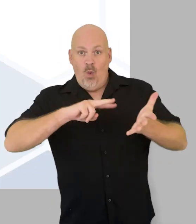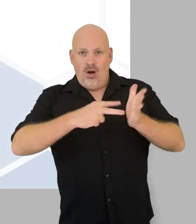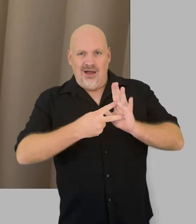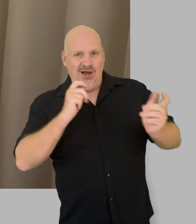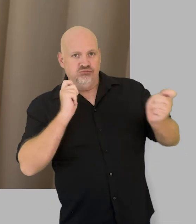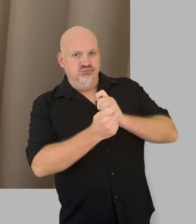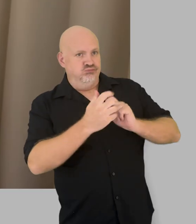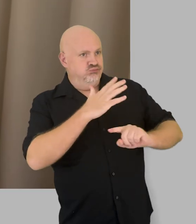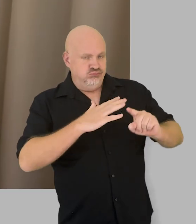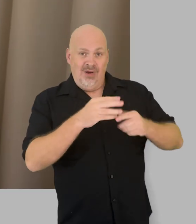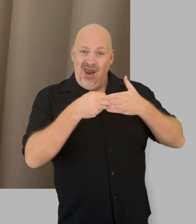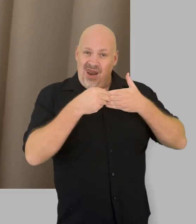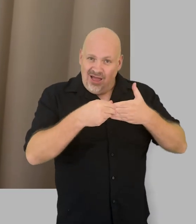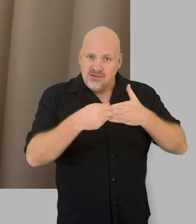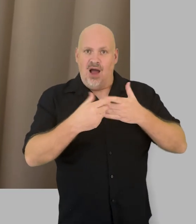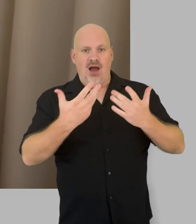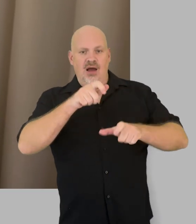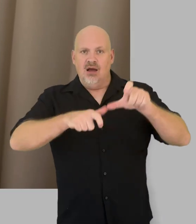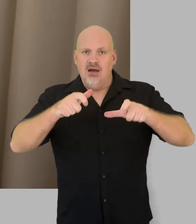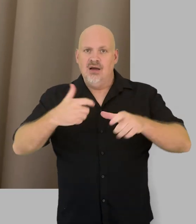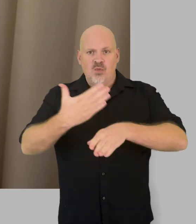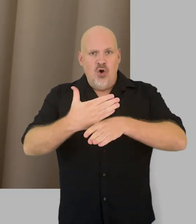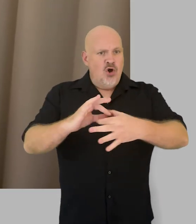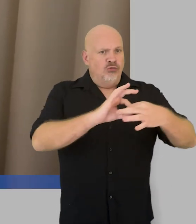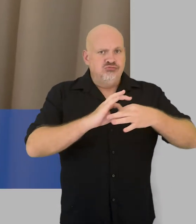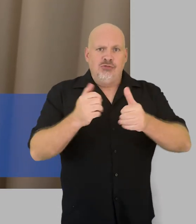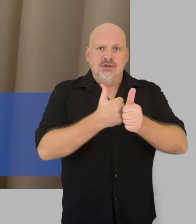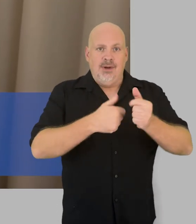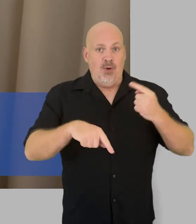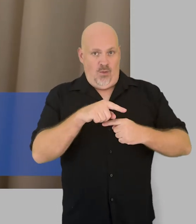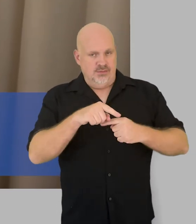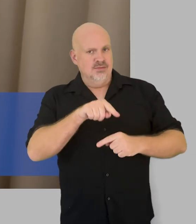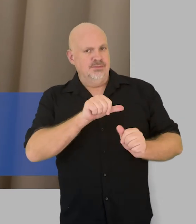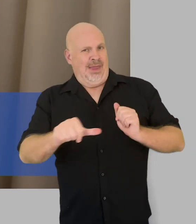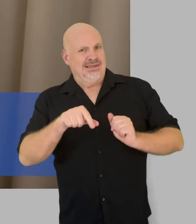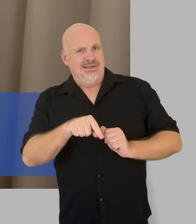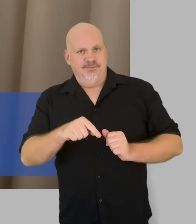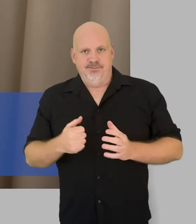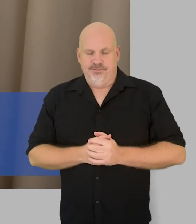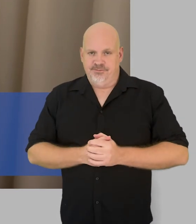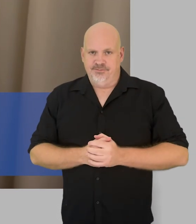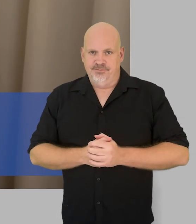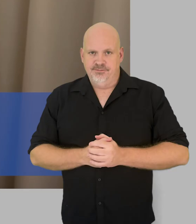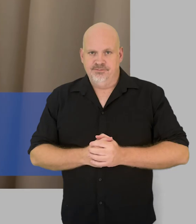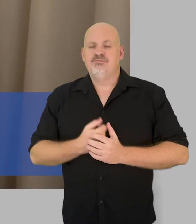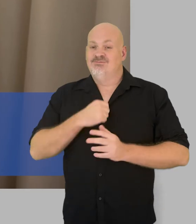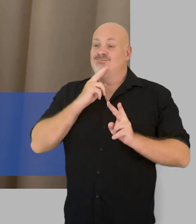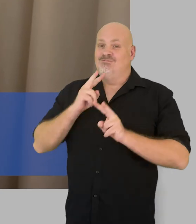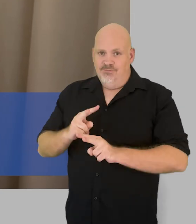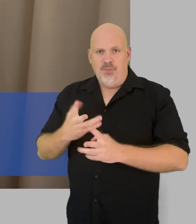In the last few years, we've seen an increase in the number of referrals to the child and adolescent mental health services in the WHO European region.